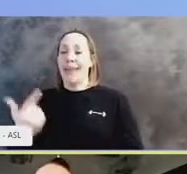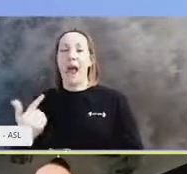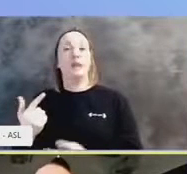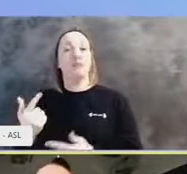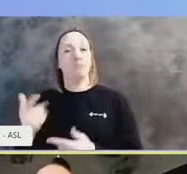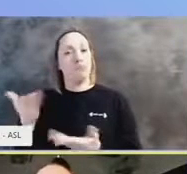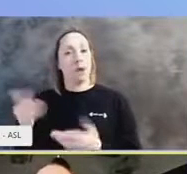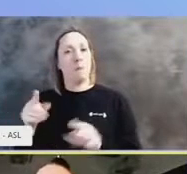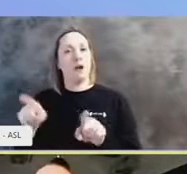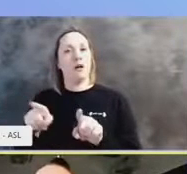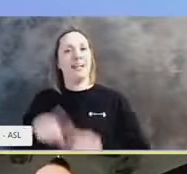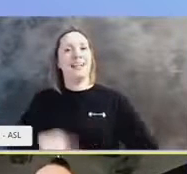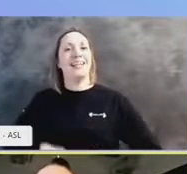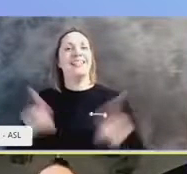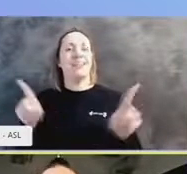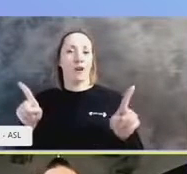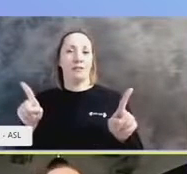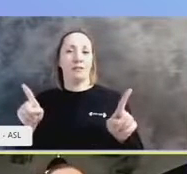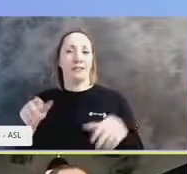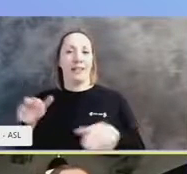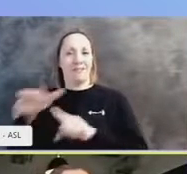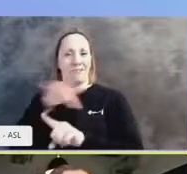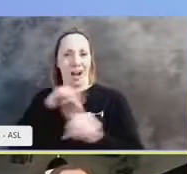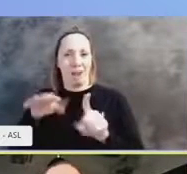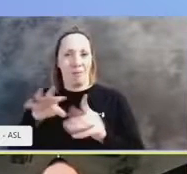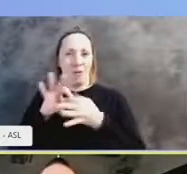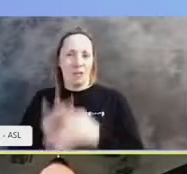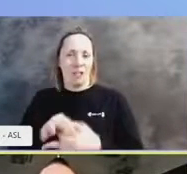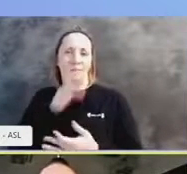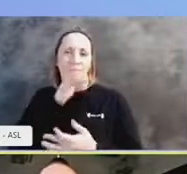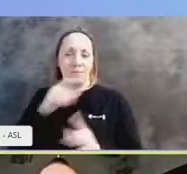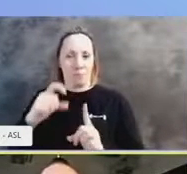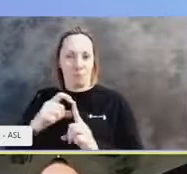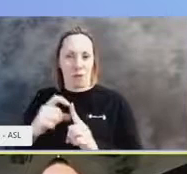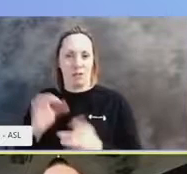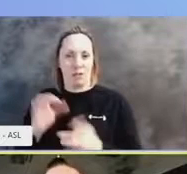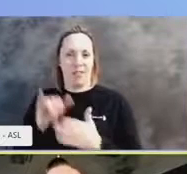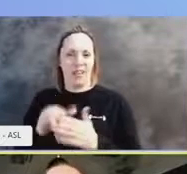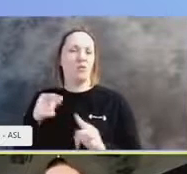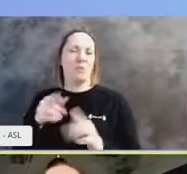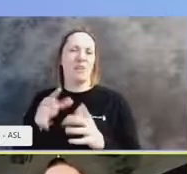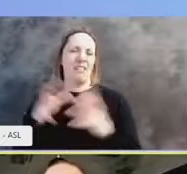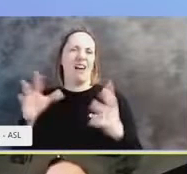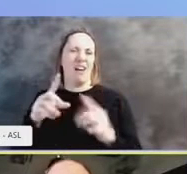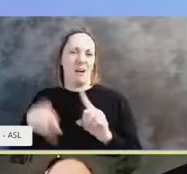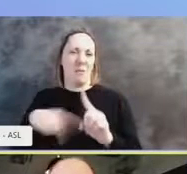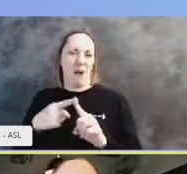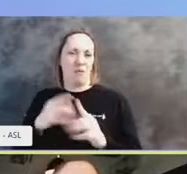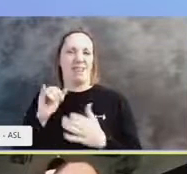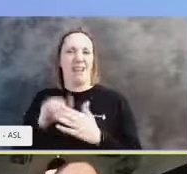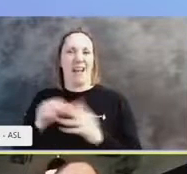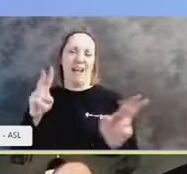to communicate a lot of the things that we do with wcag.